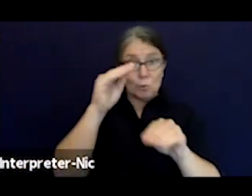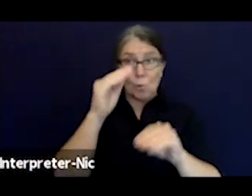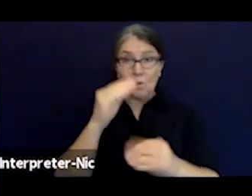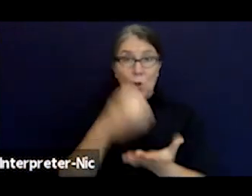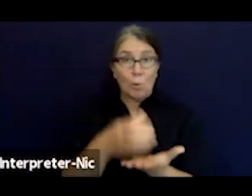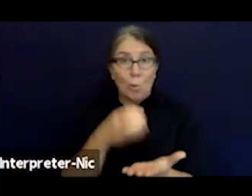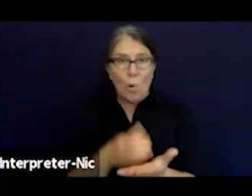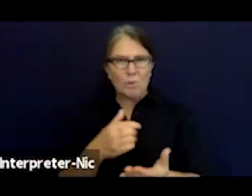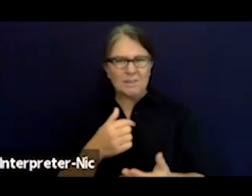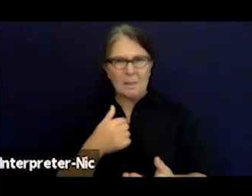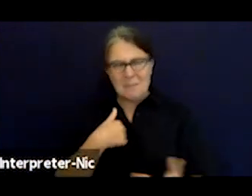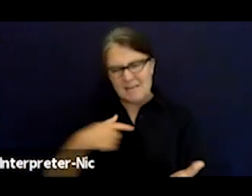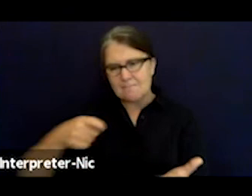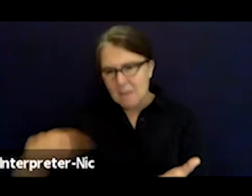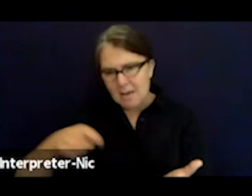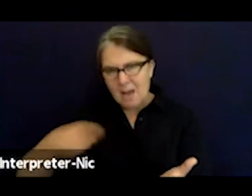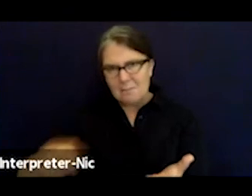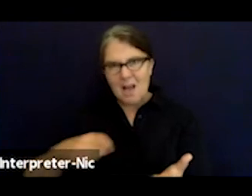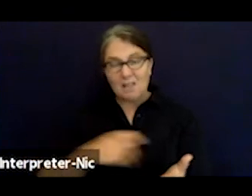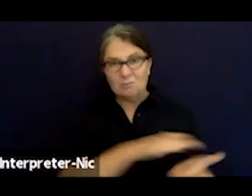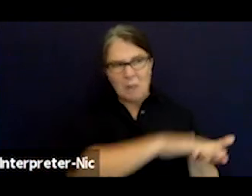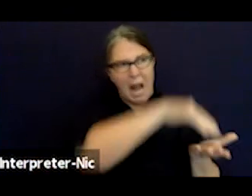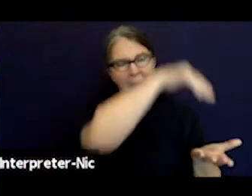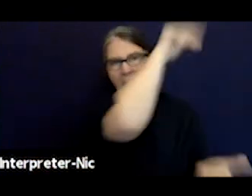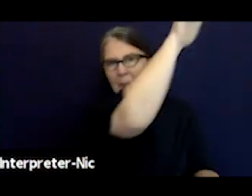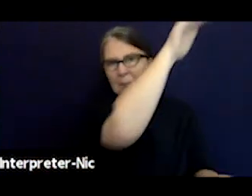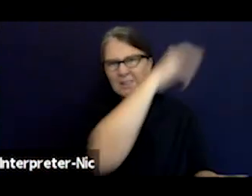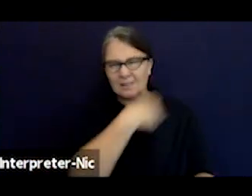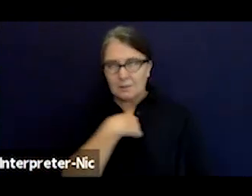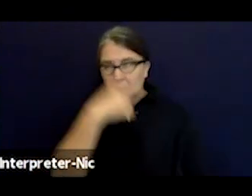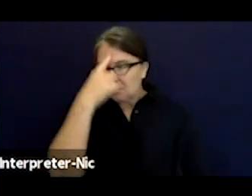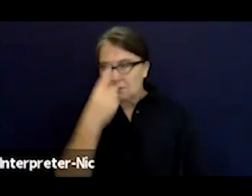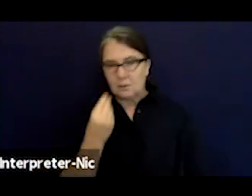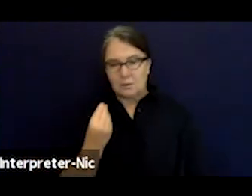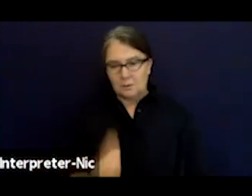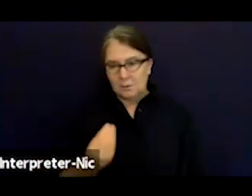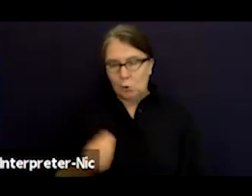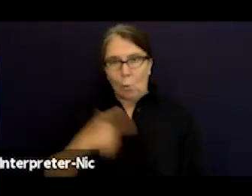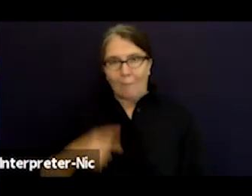I cursed the fact I designed the course with so much to grade in it. It's a problem